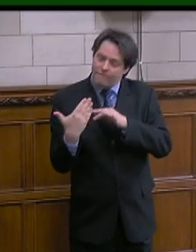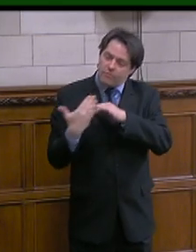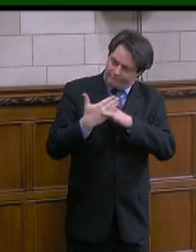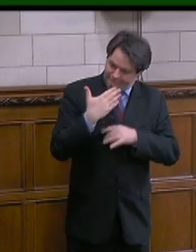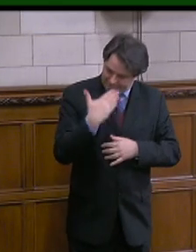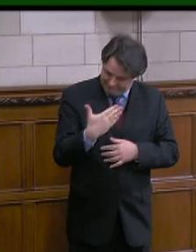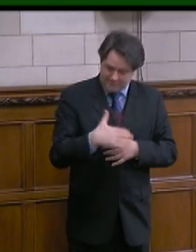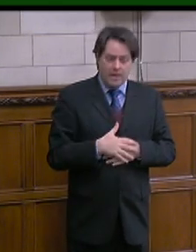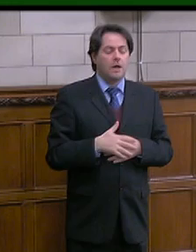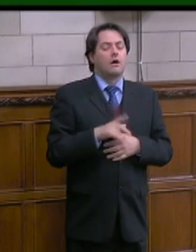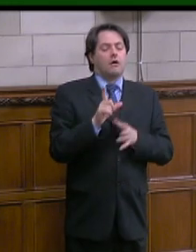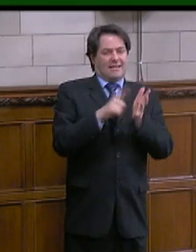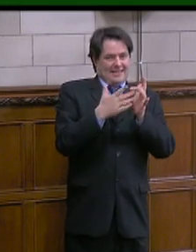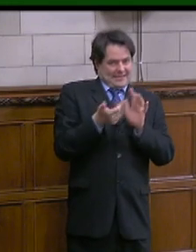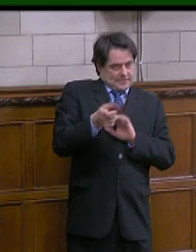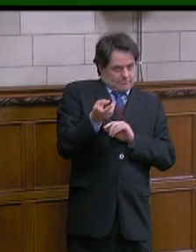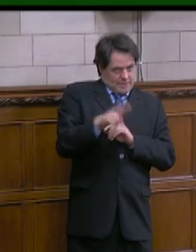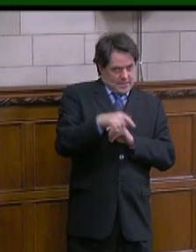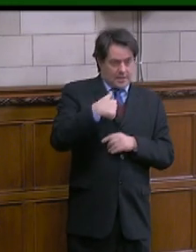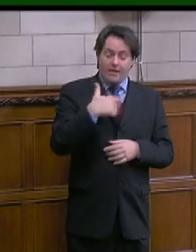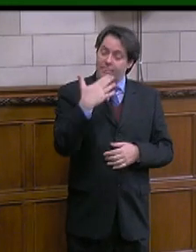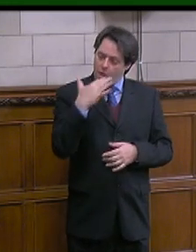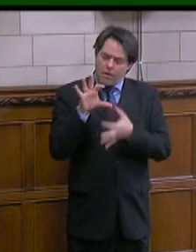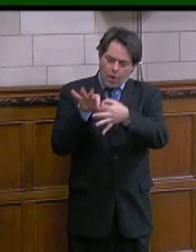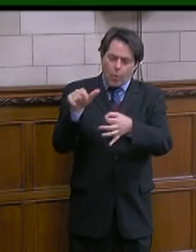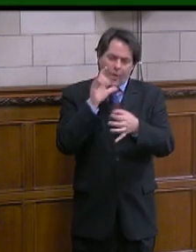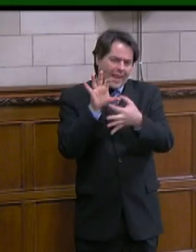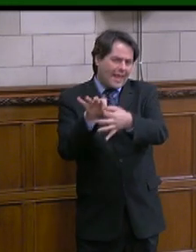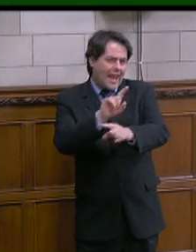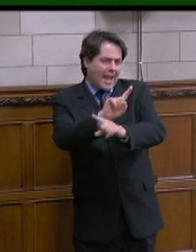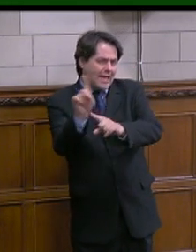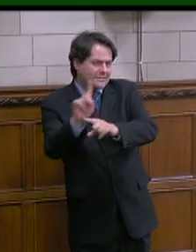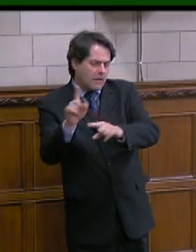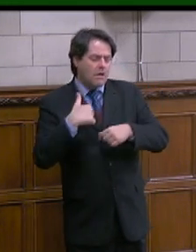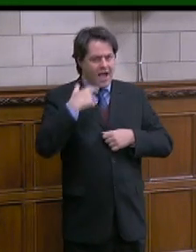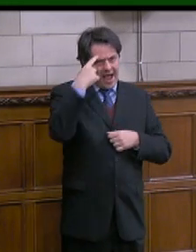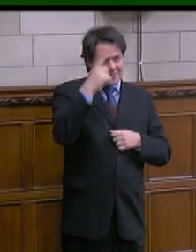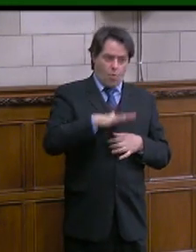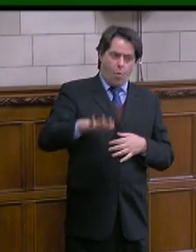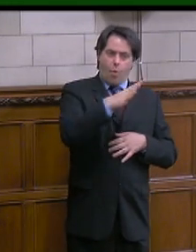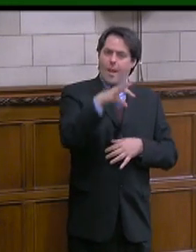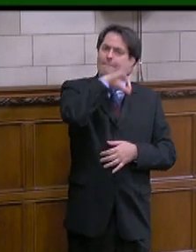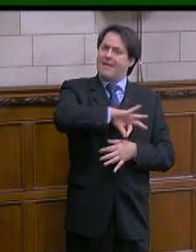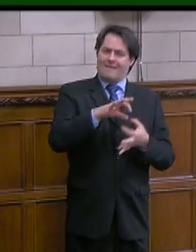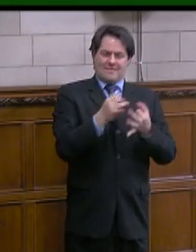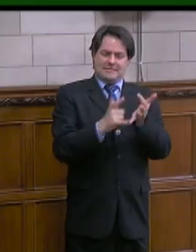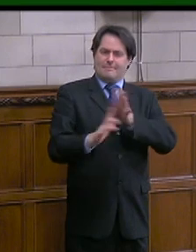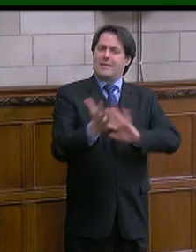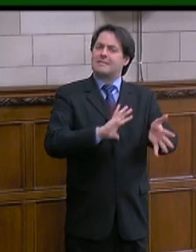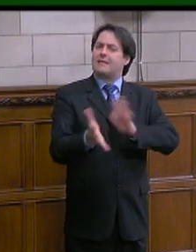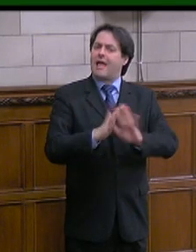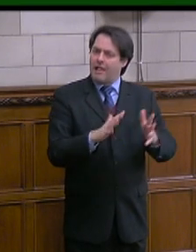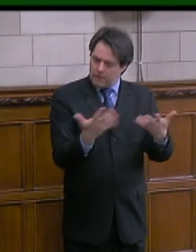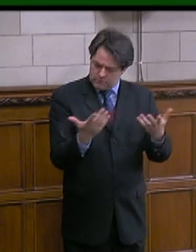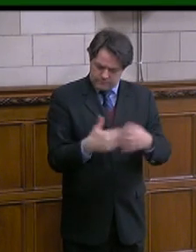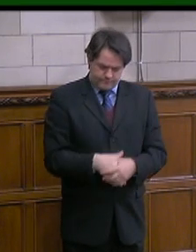She gave a good example of how everyone benefits from BSL and signing, which is an idea that